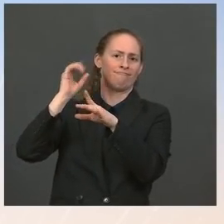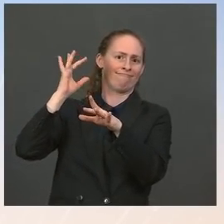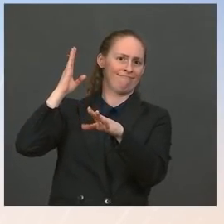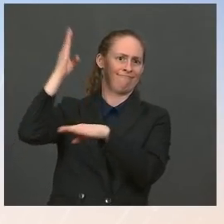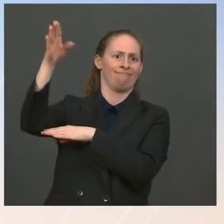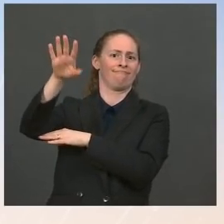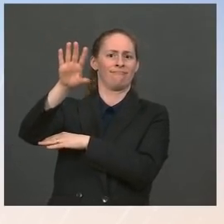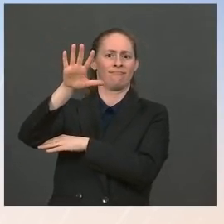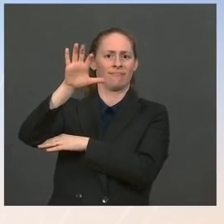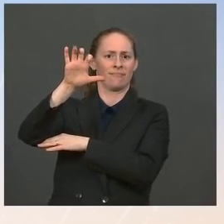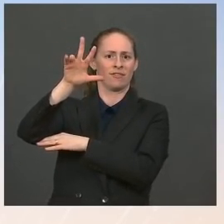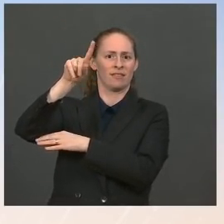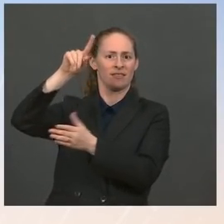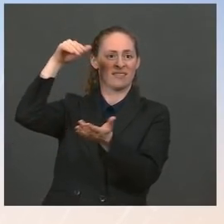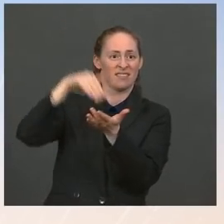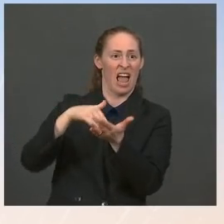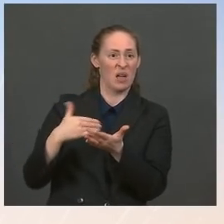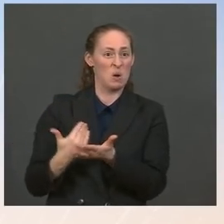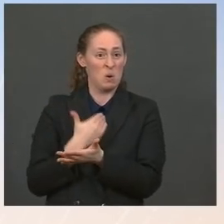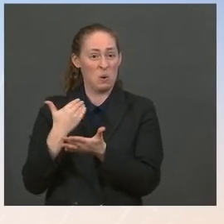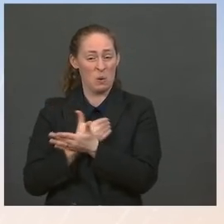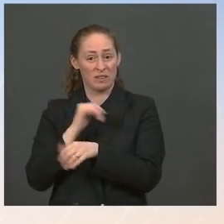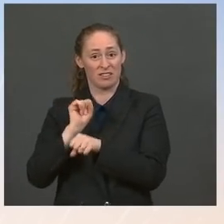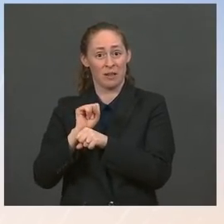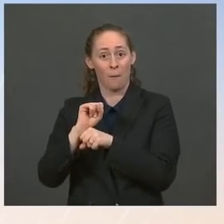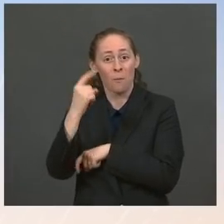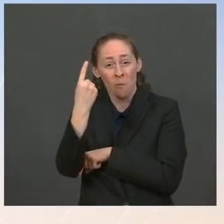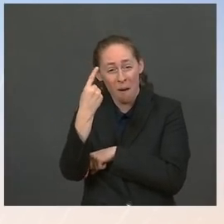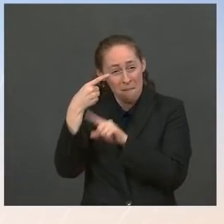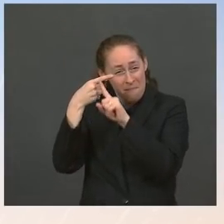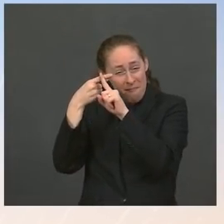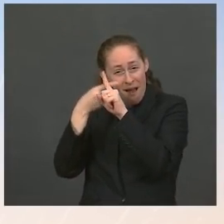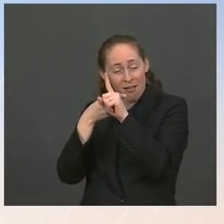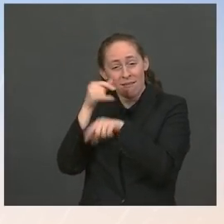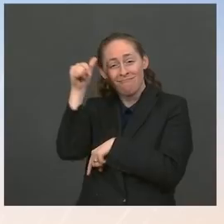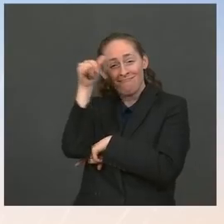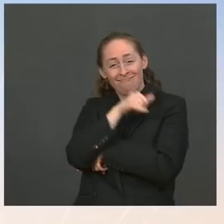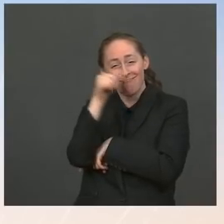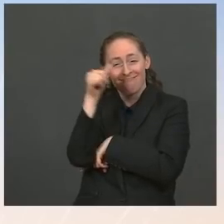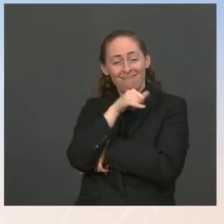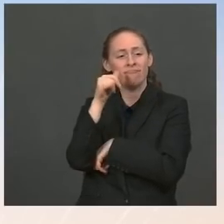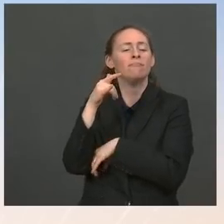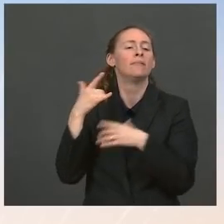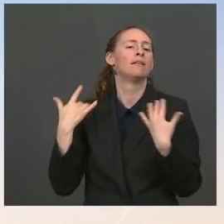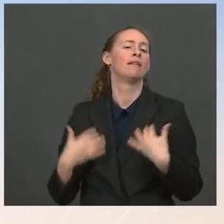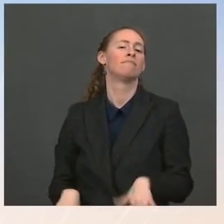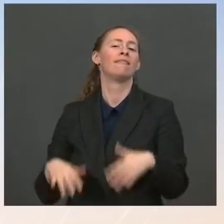So, we want to continue making sure that we deliver. And so, just like we did with the American Rescue Plan,